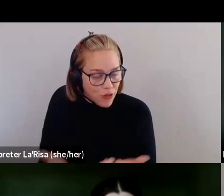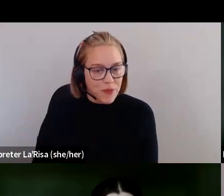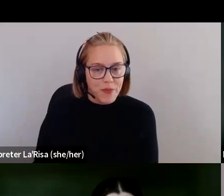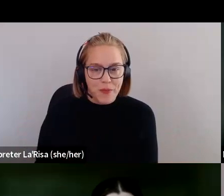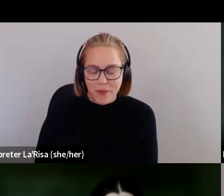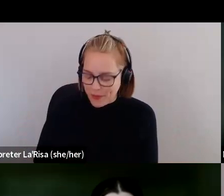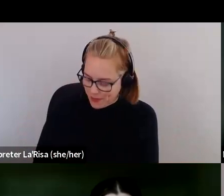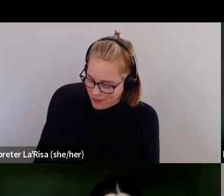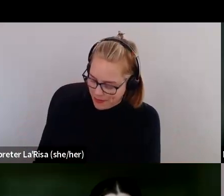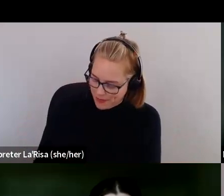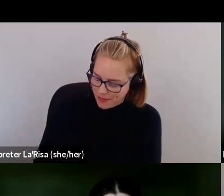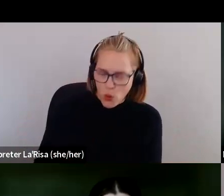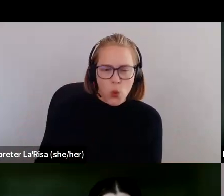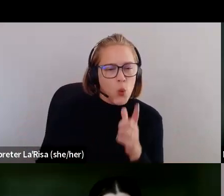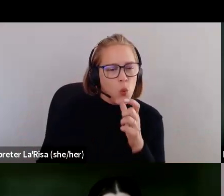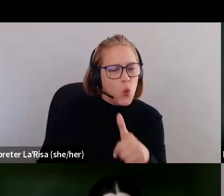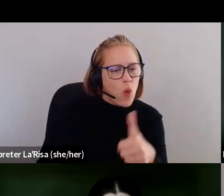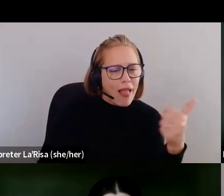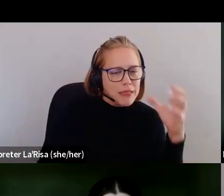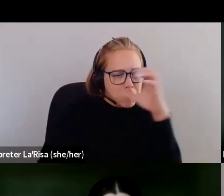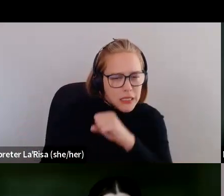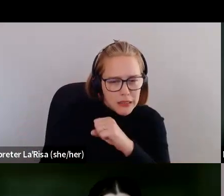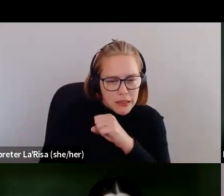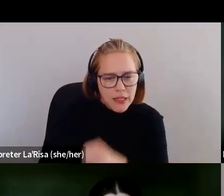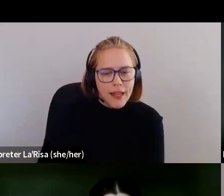: I am from Idaho. I use she/her.